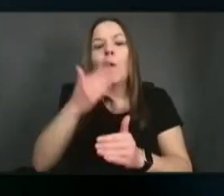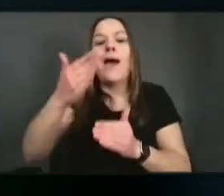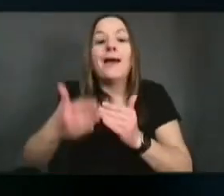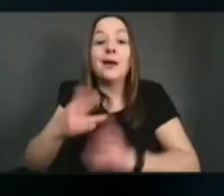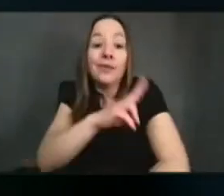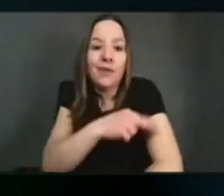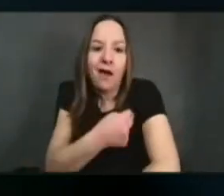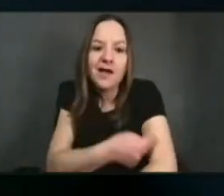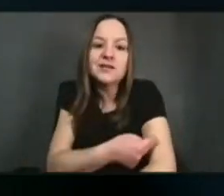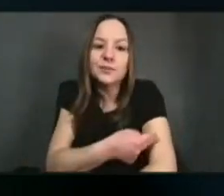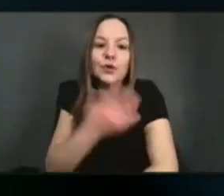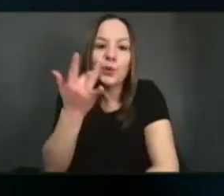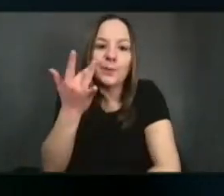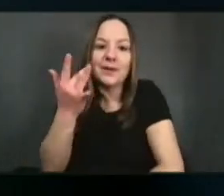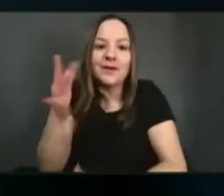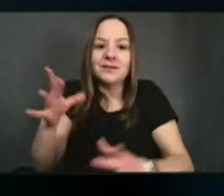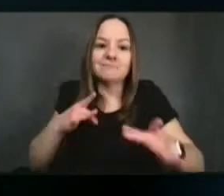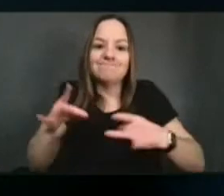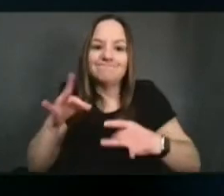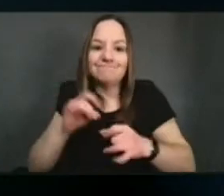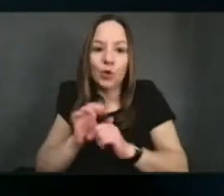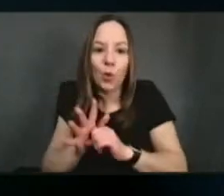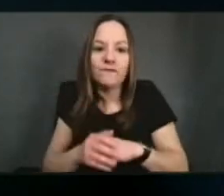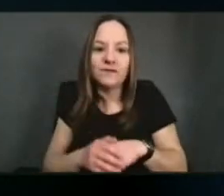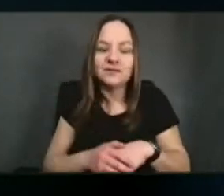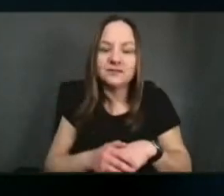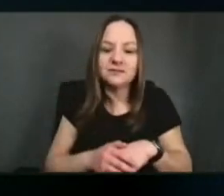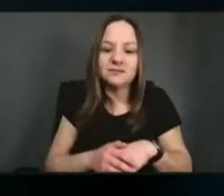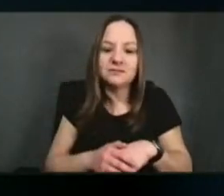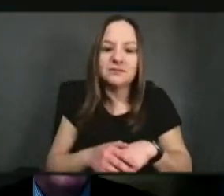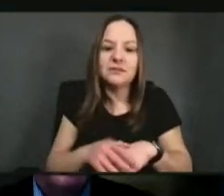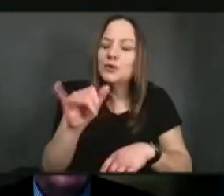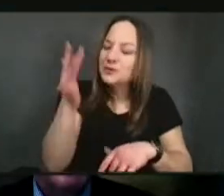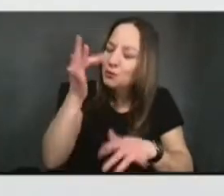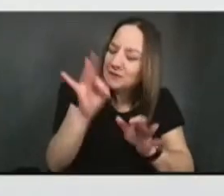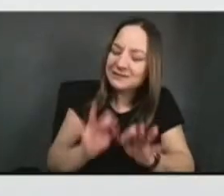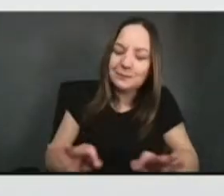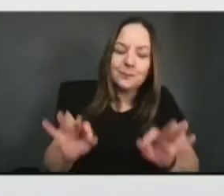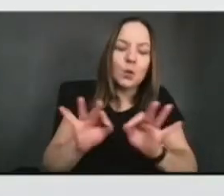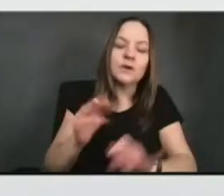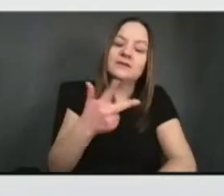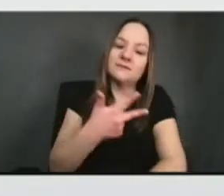who end up in the hospital from Covid, and that is one of the most important driving. Bits of